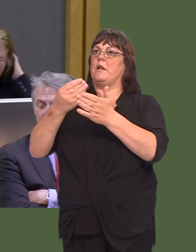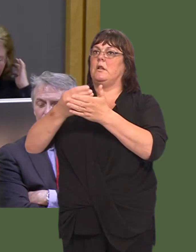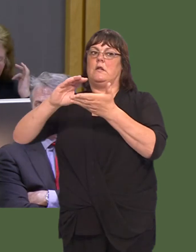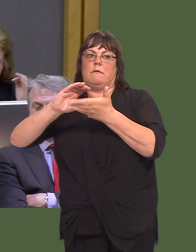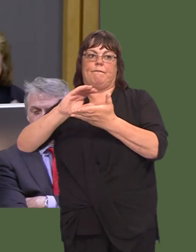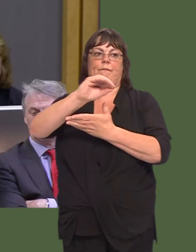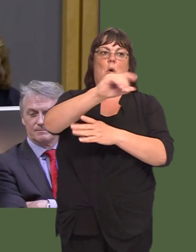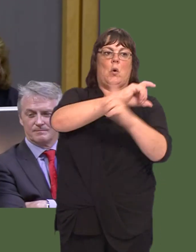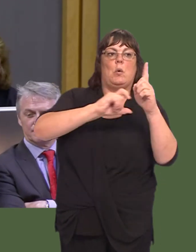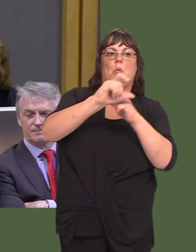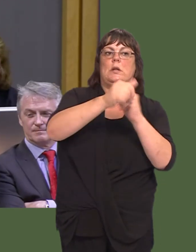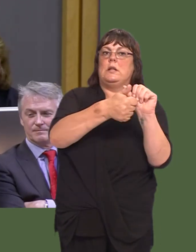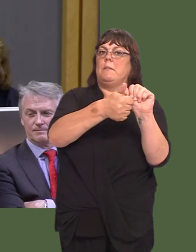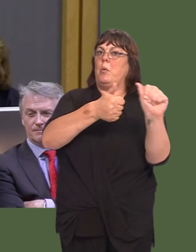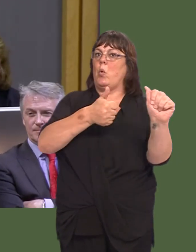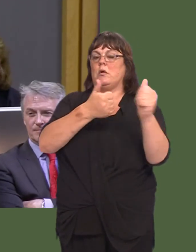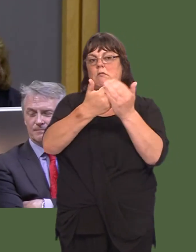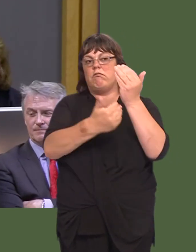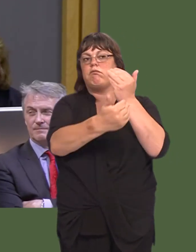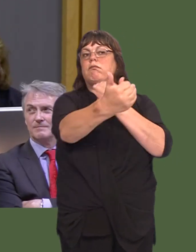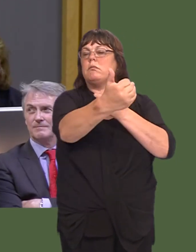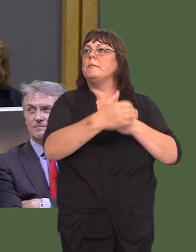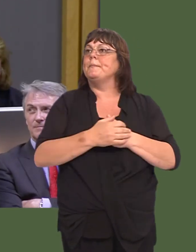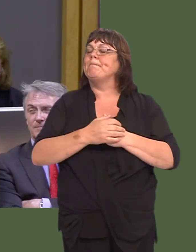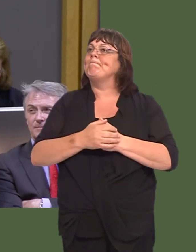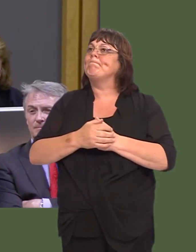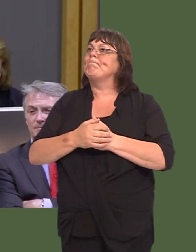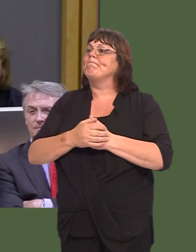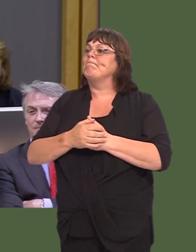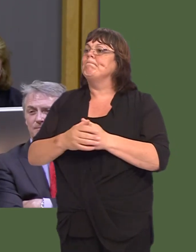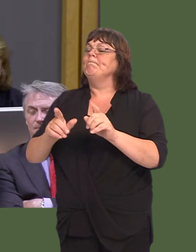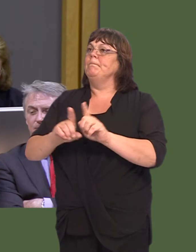activity around football into the futureólong into the future, I hopeóand at the same time,